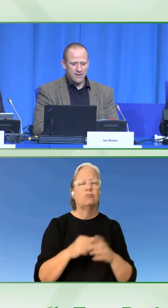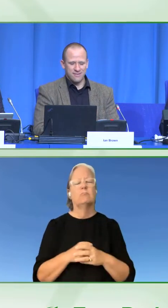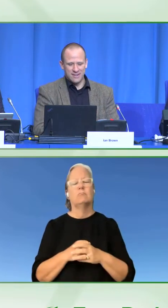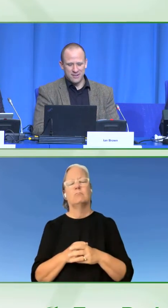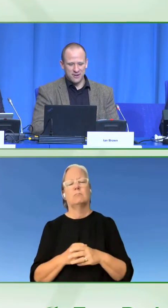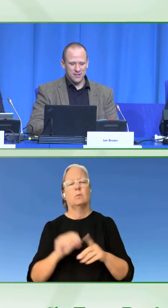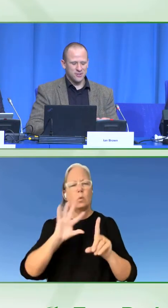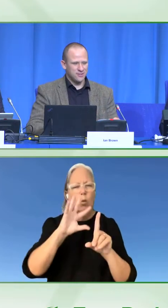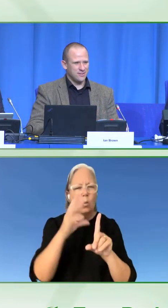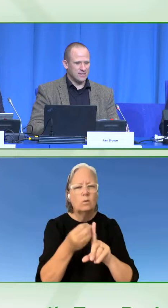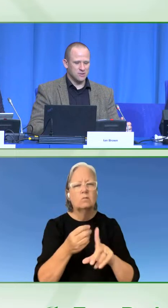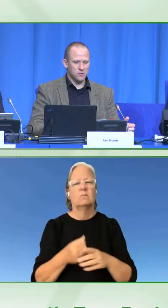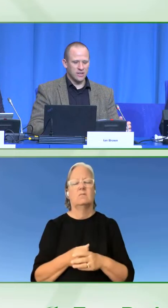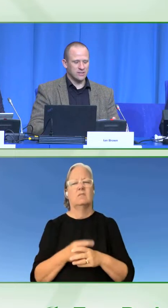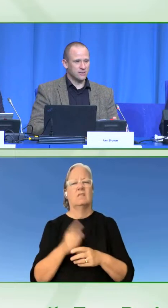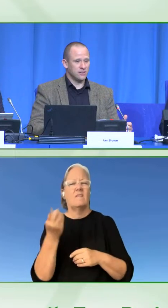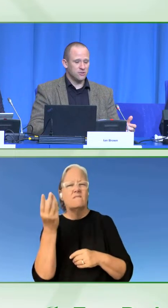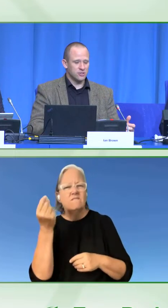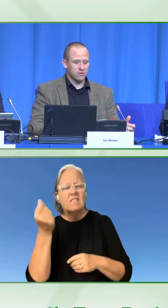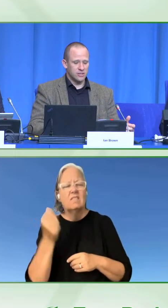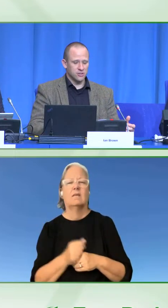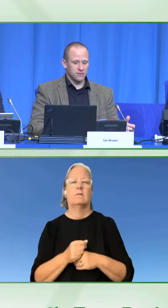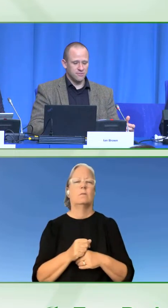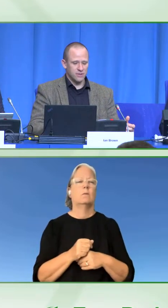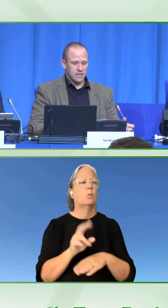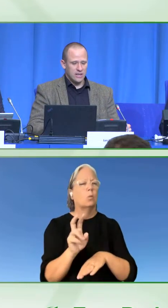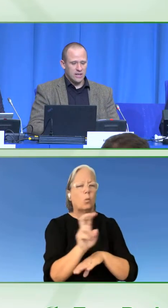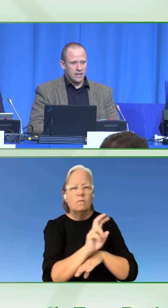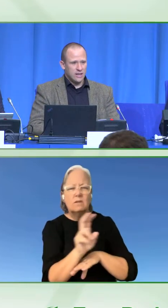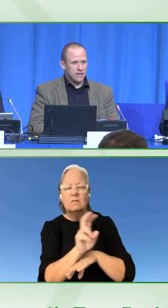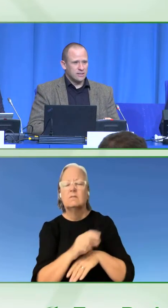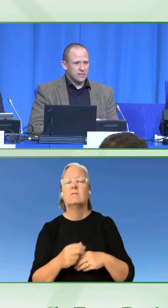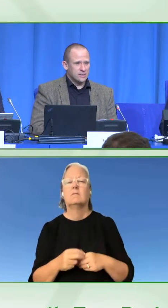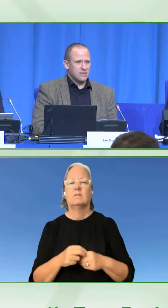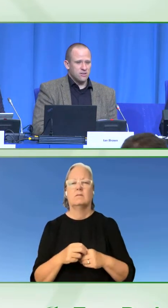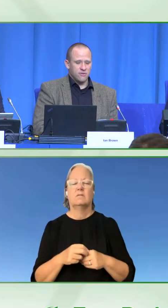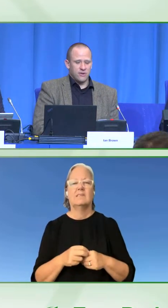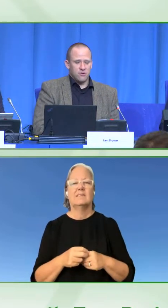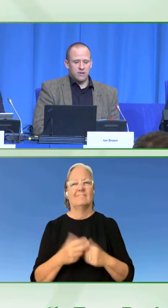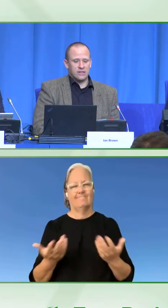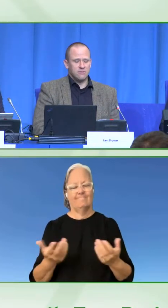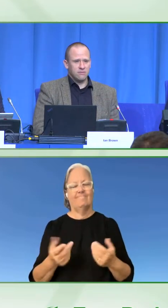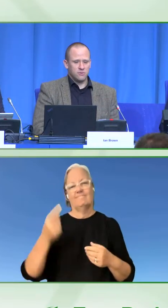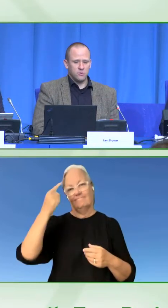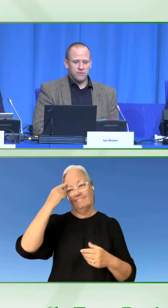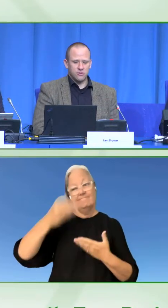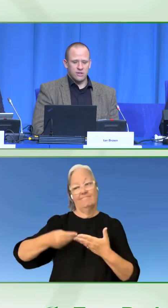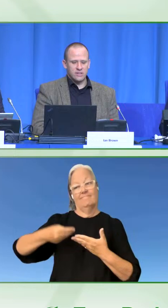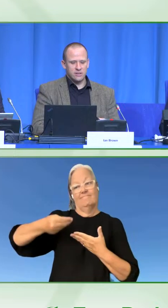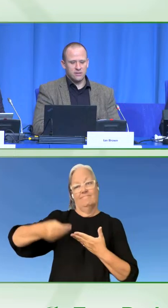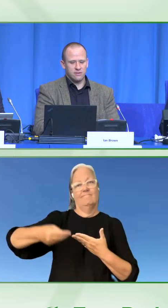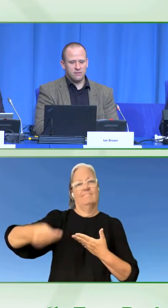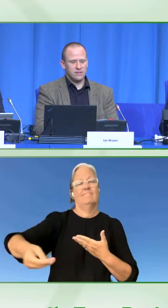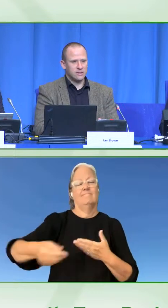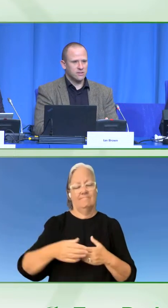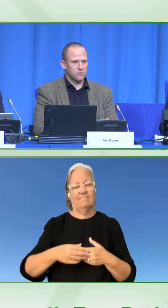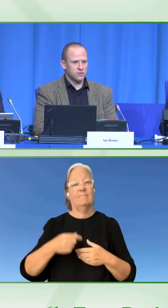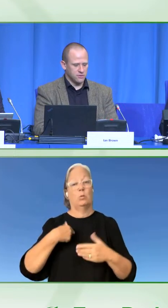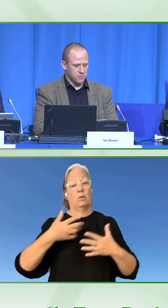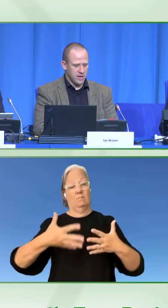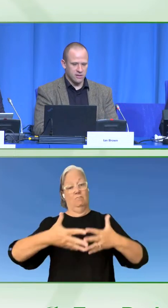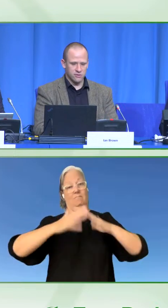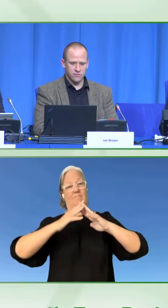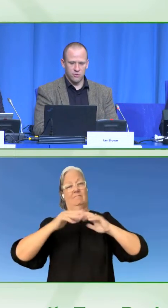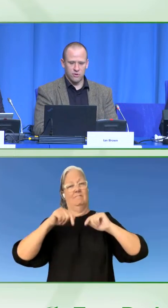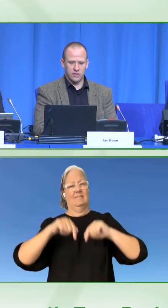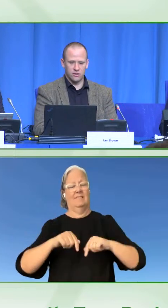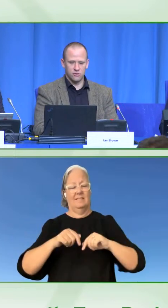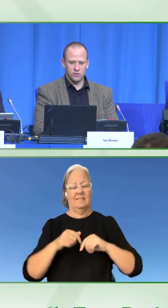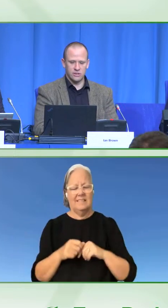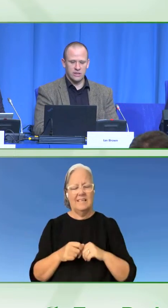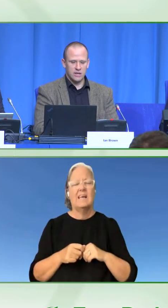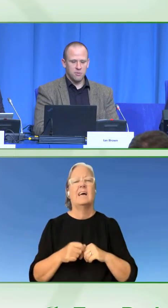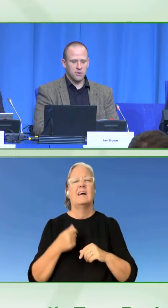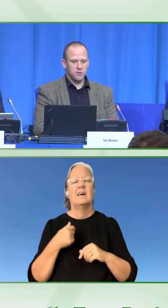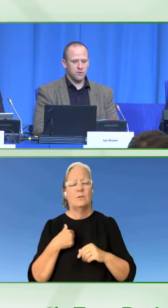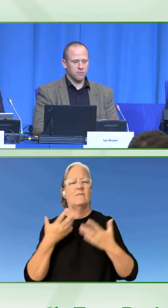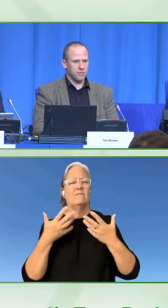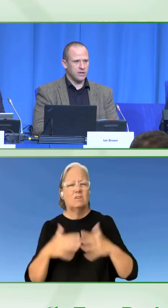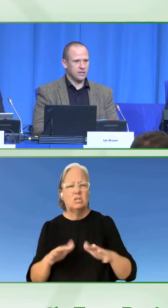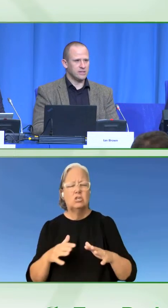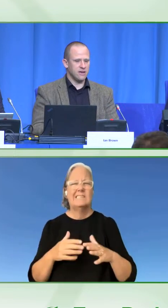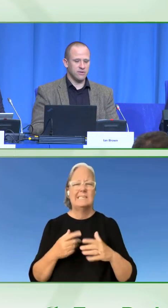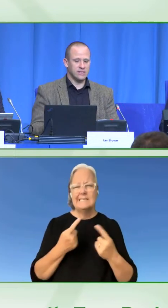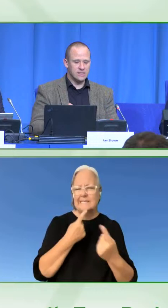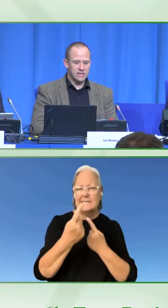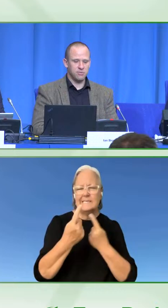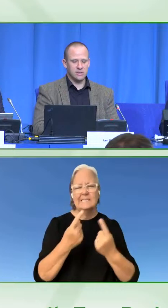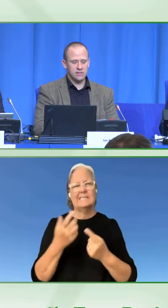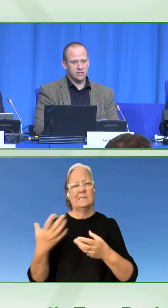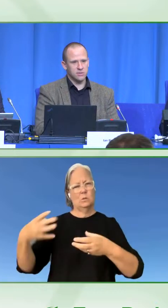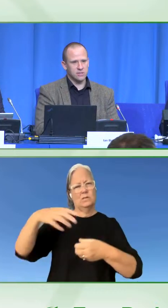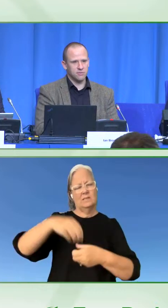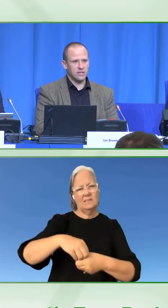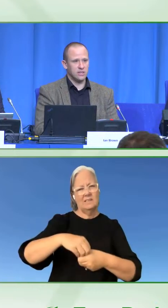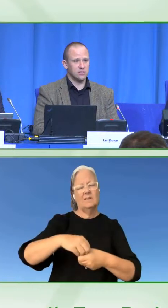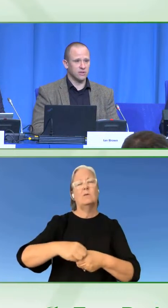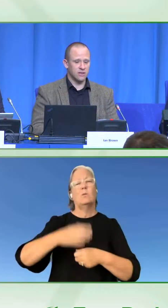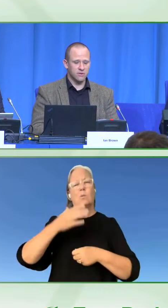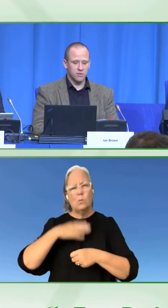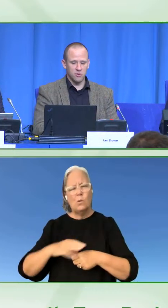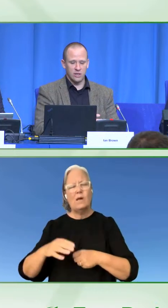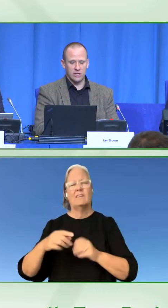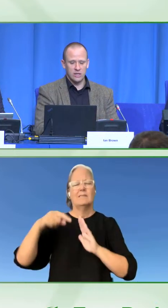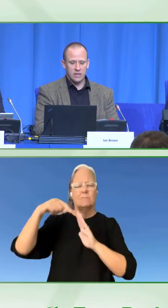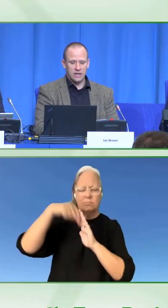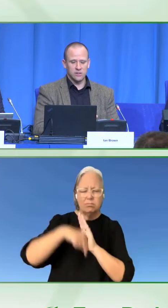broadcasting organisation has built a legacy in deaf programming and has done so for 30